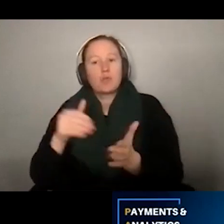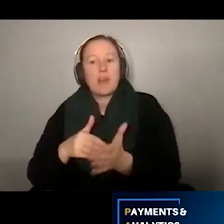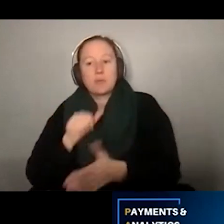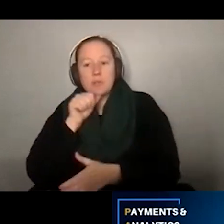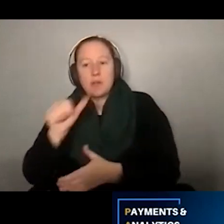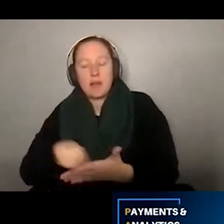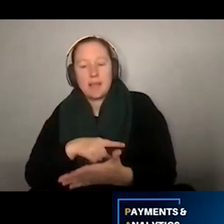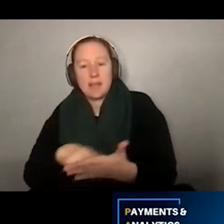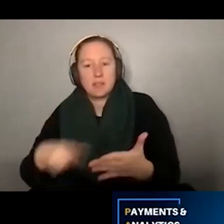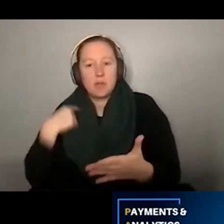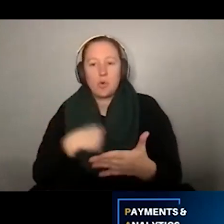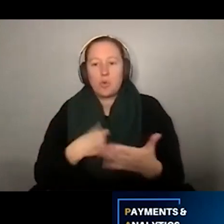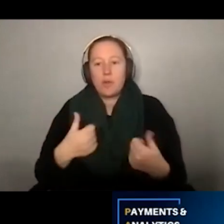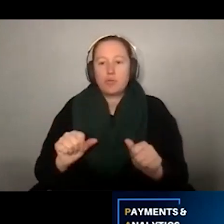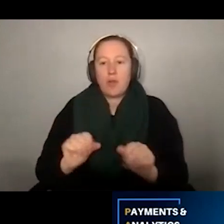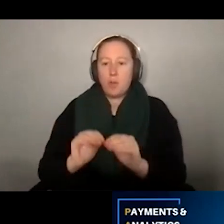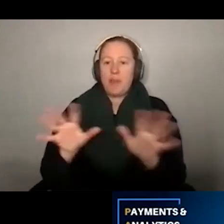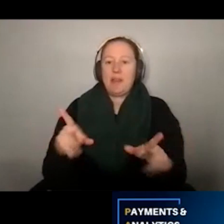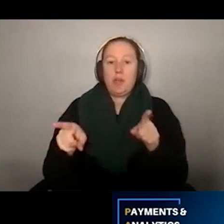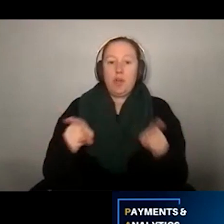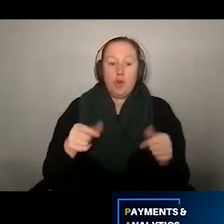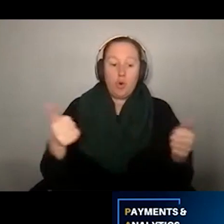We make that pretty explicit in the email.